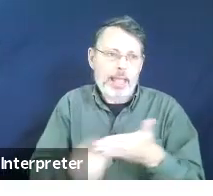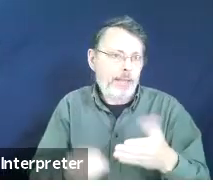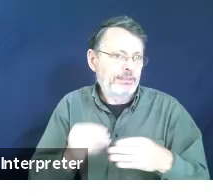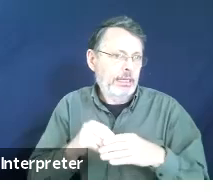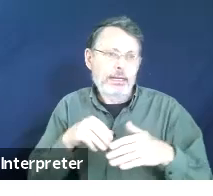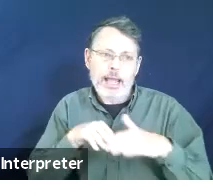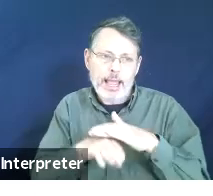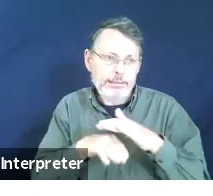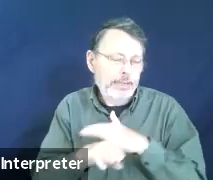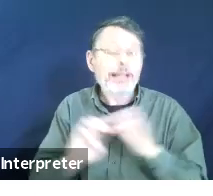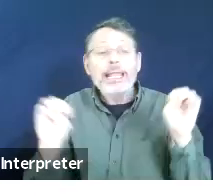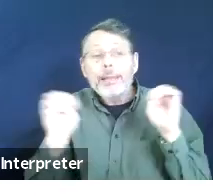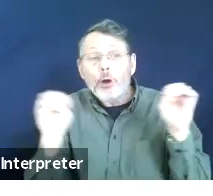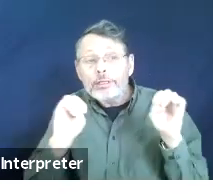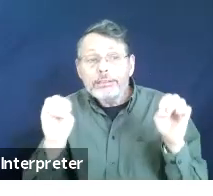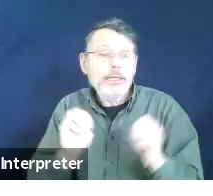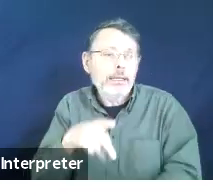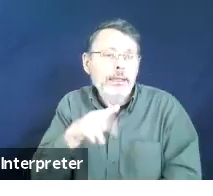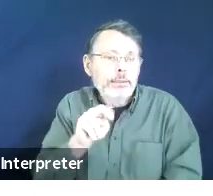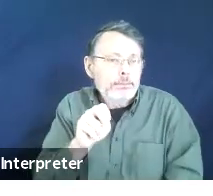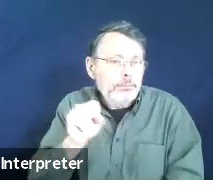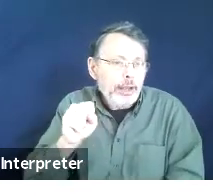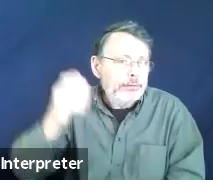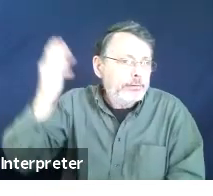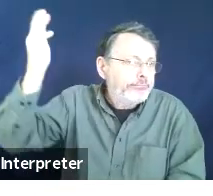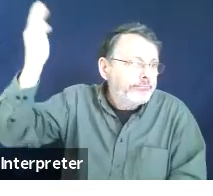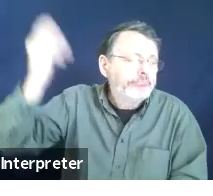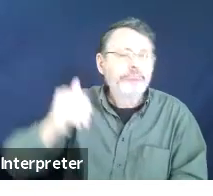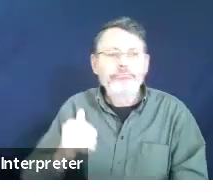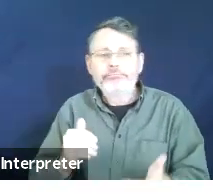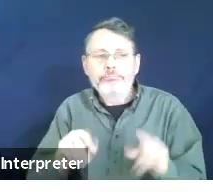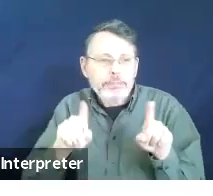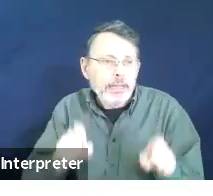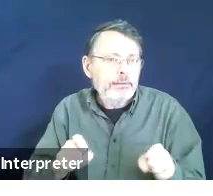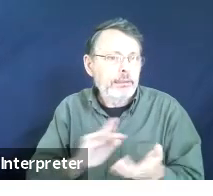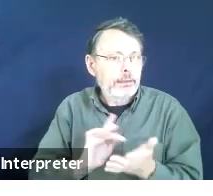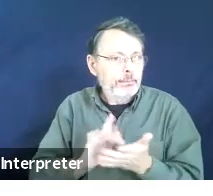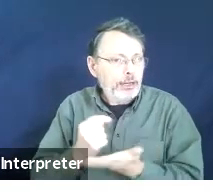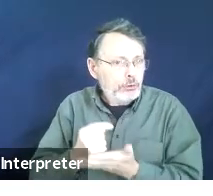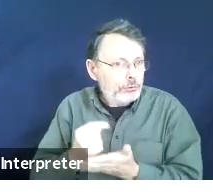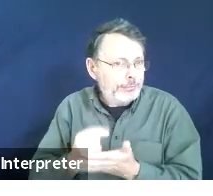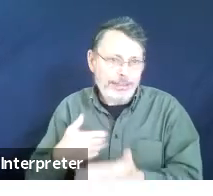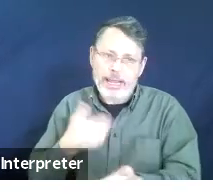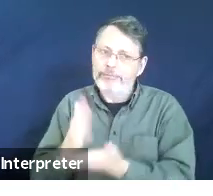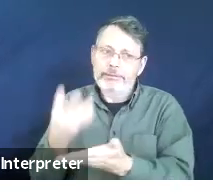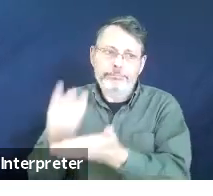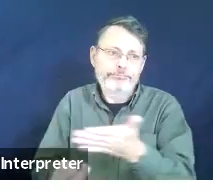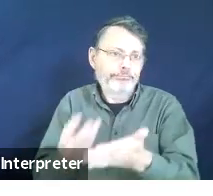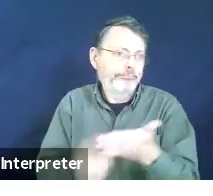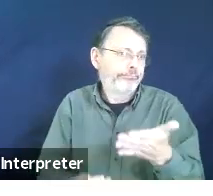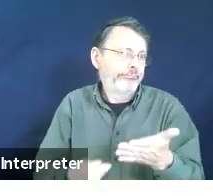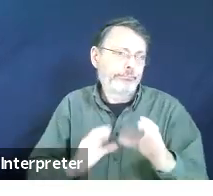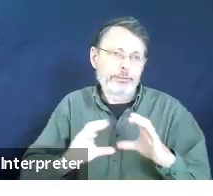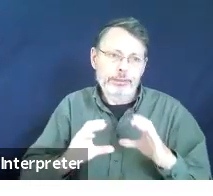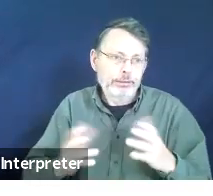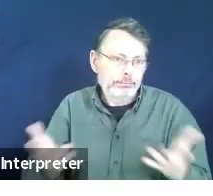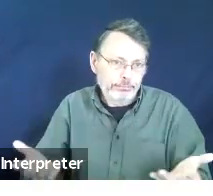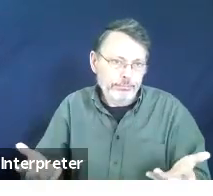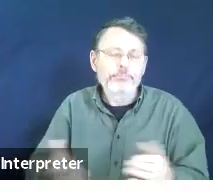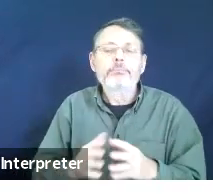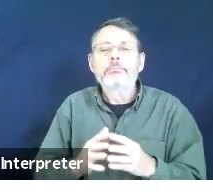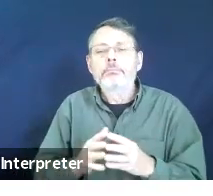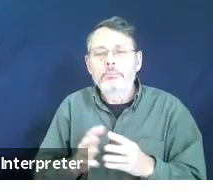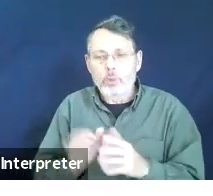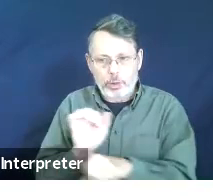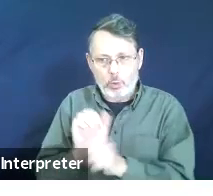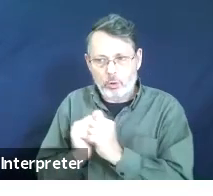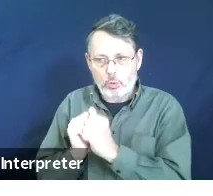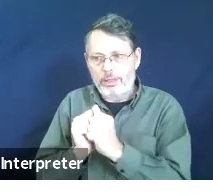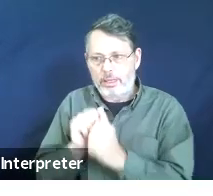press briefings, testing sites and medical treatment. So we worked alongside with the CDC